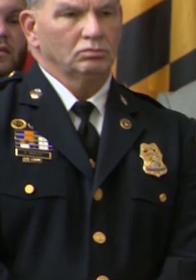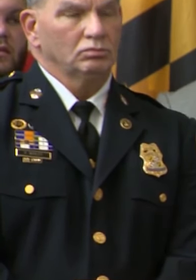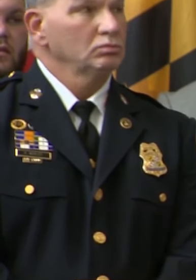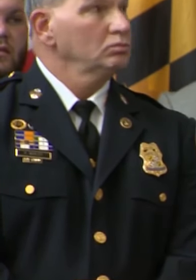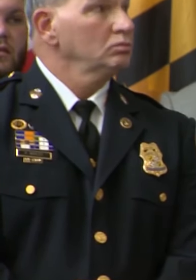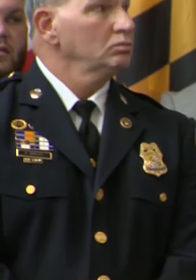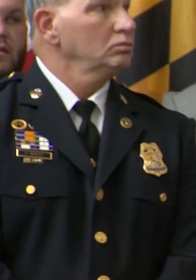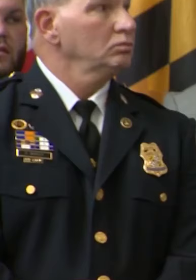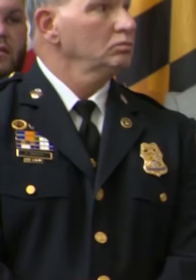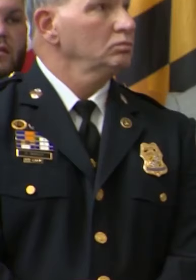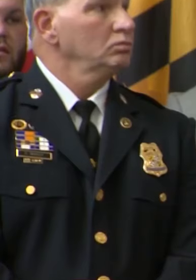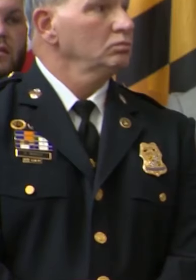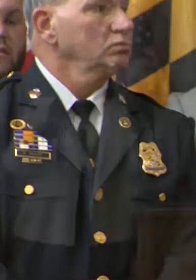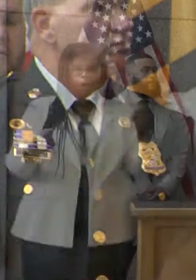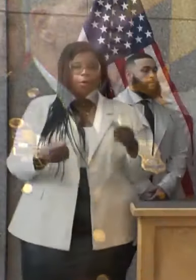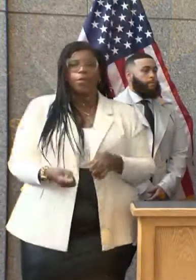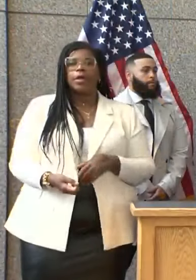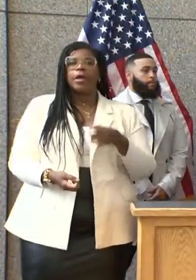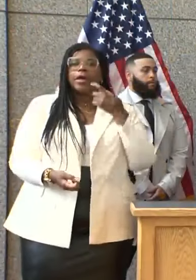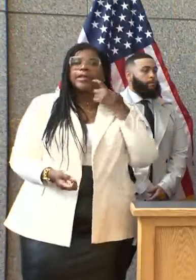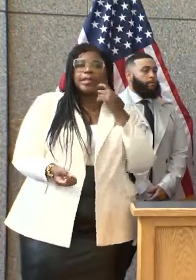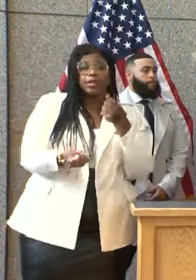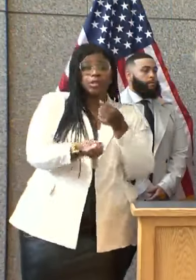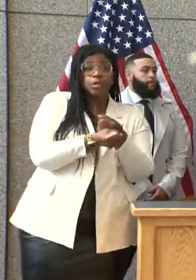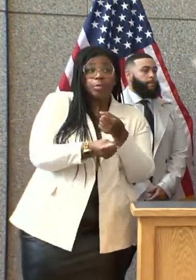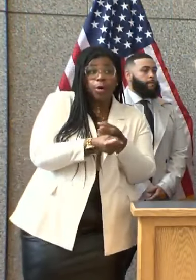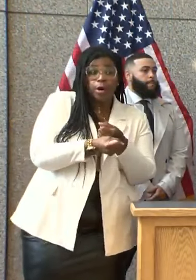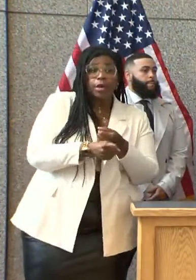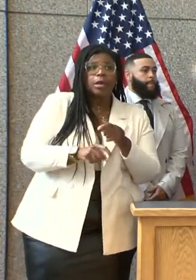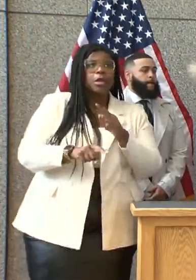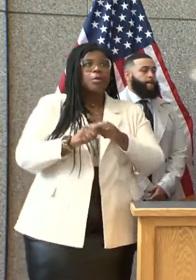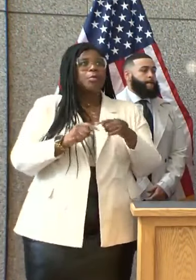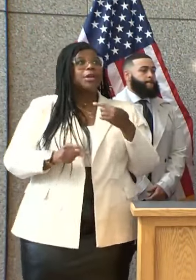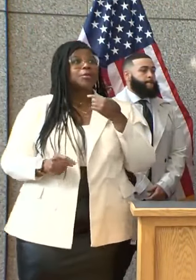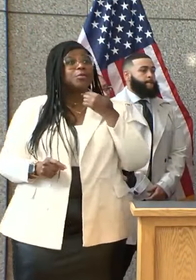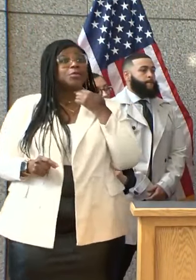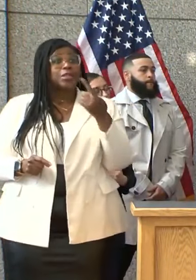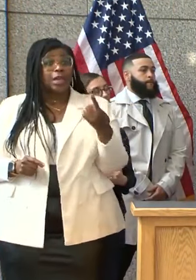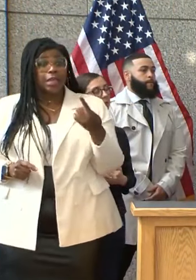THEY UNFORTUNATELY MADE THE CHOICE TO DECLINE THIS OUTREACH AND CONTINUED PARTICIPATING IN ACTIVITIES ASSOCIATED WITH VIOLENCE.